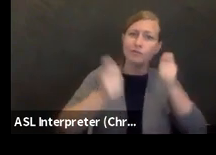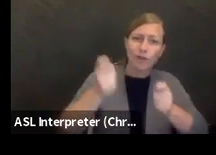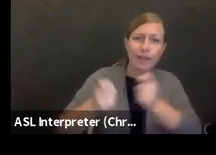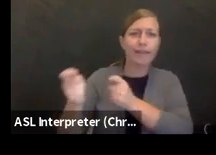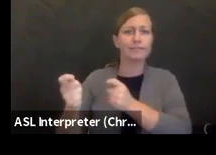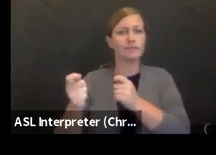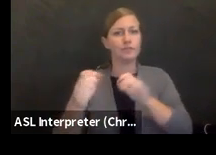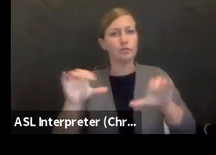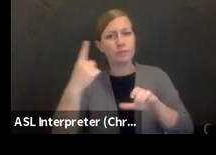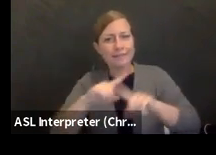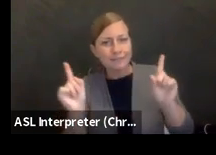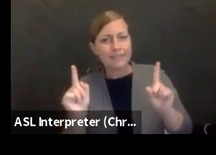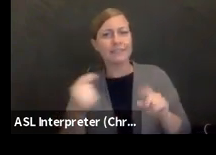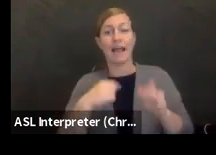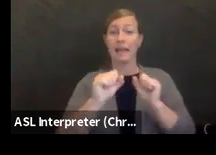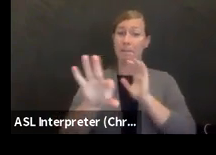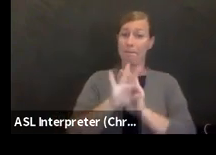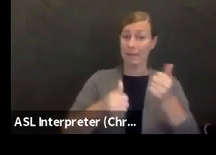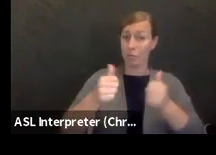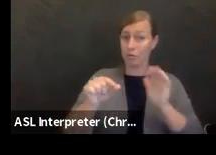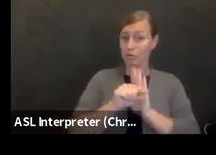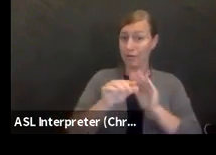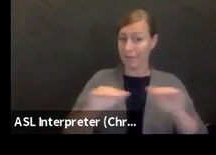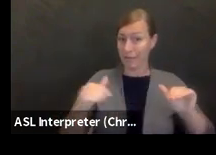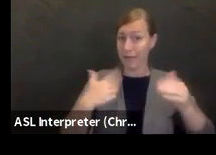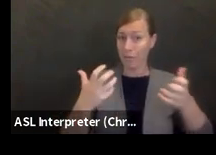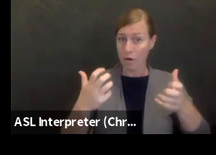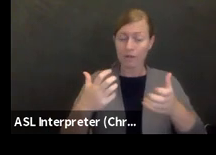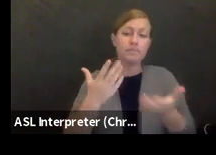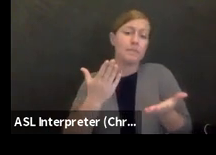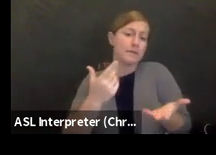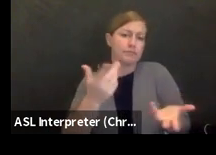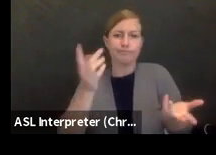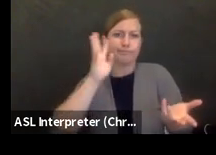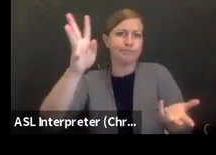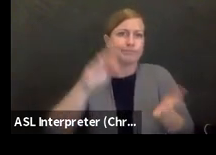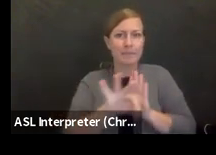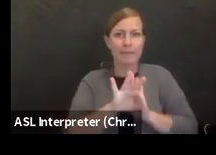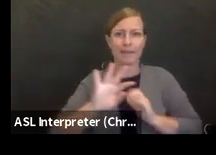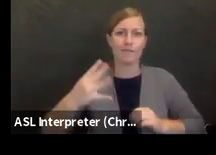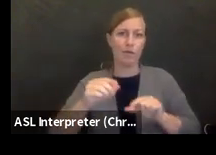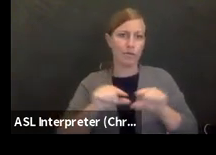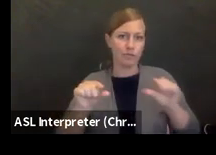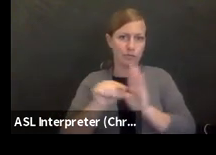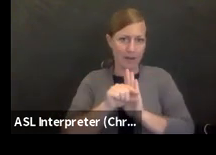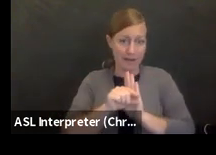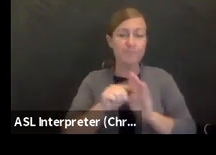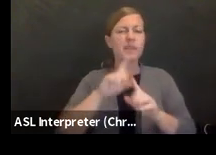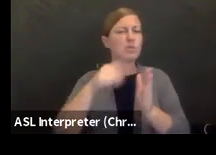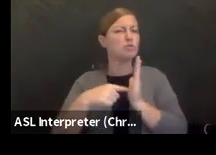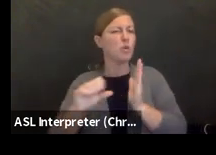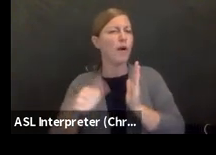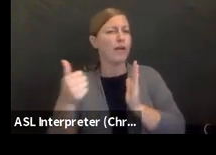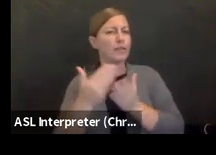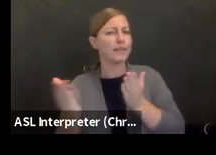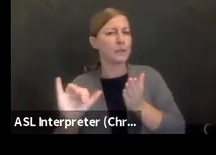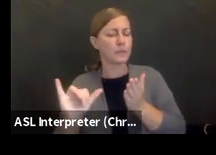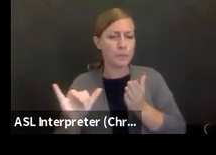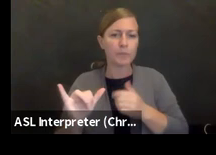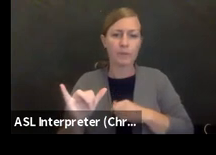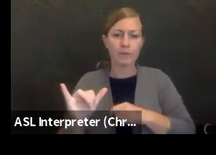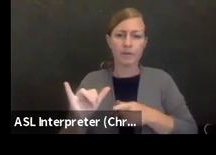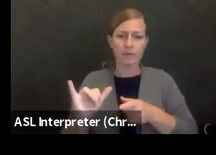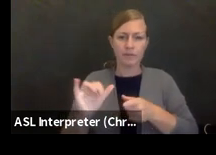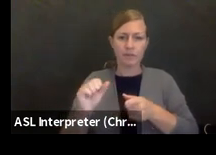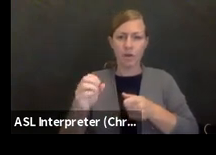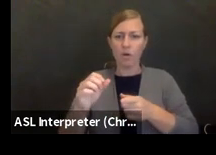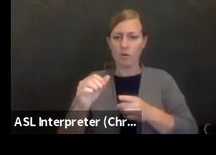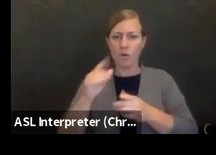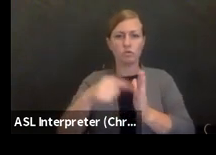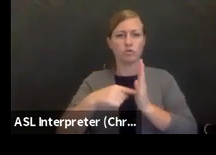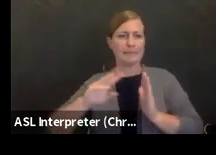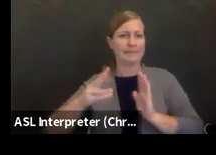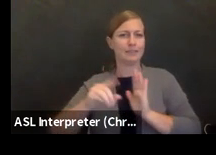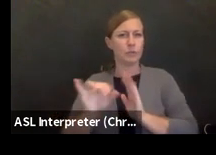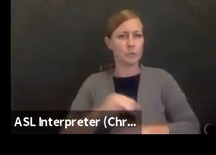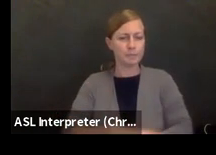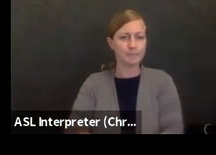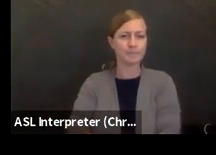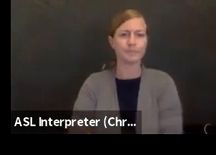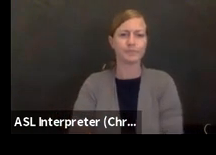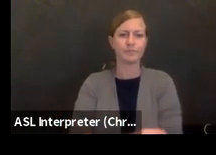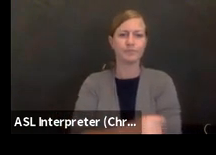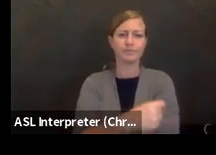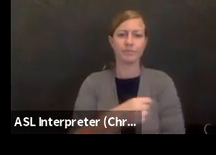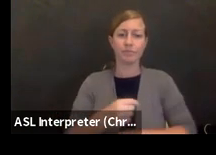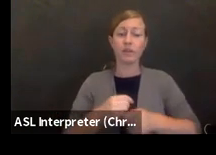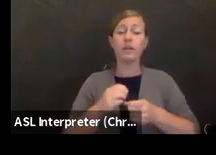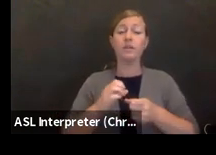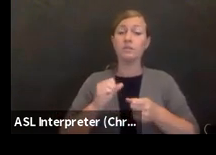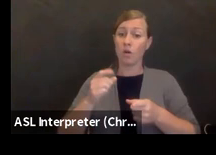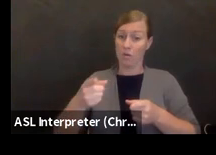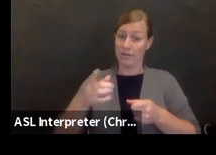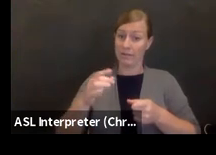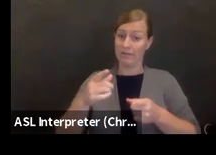ESD 112-- Kristina Wambold: I can select a grade level. If I'm looking for a specific one. So I can go to like fourth grade, but it will show me other things. It's not going to filter out anything that says sixth grade like here when I look at these various templates. So let's pull up this one here.